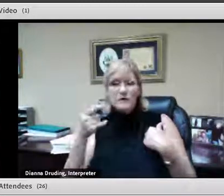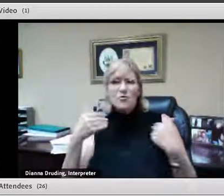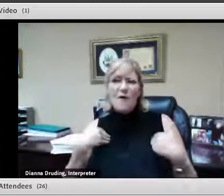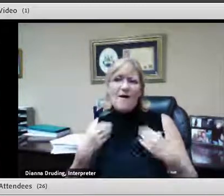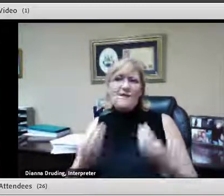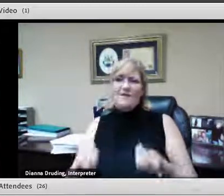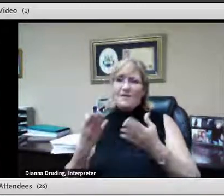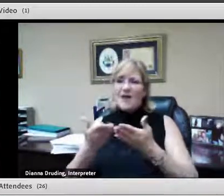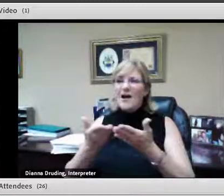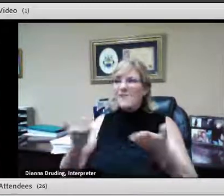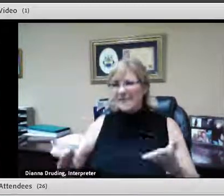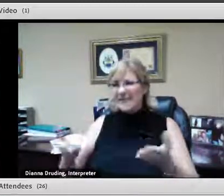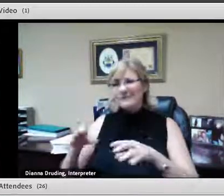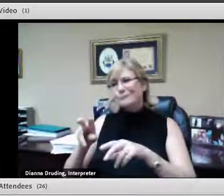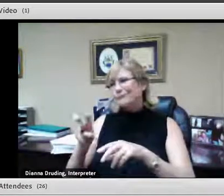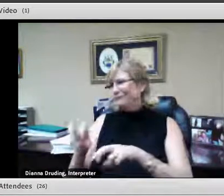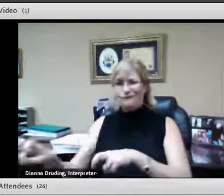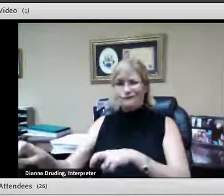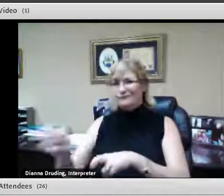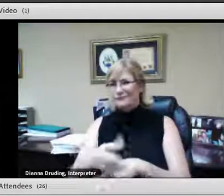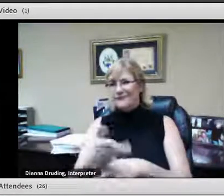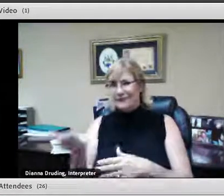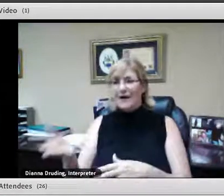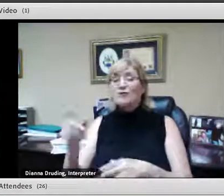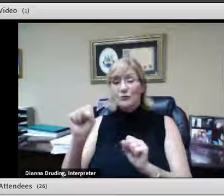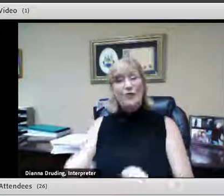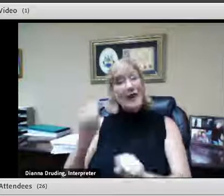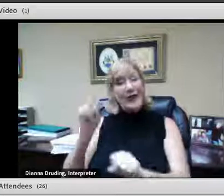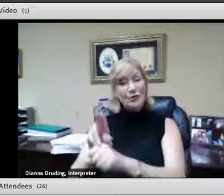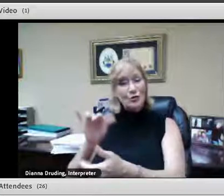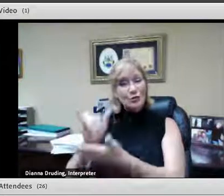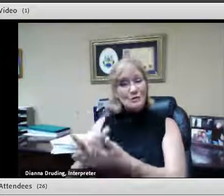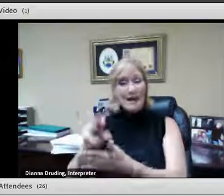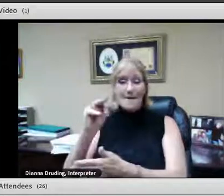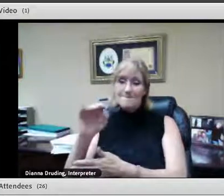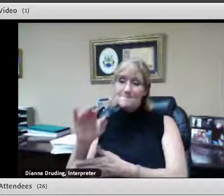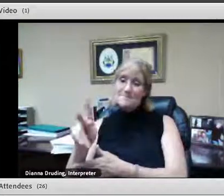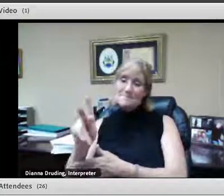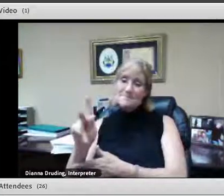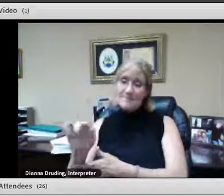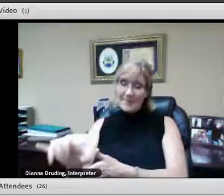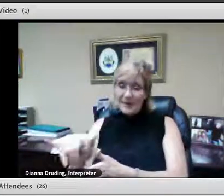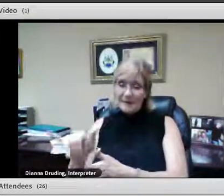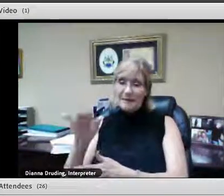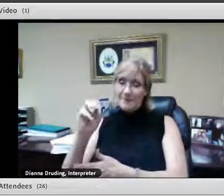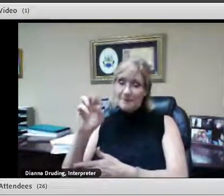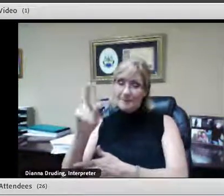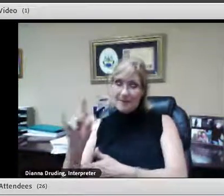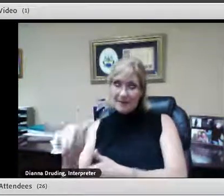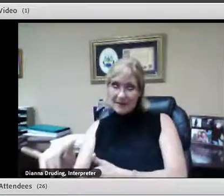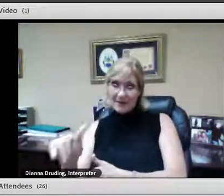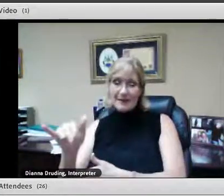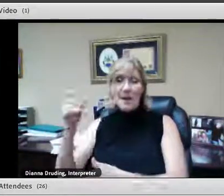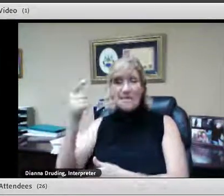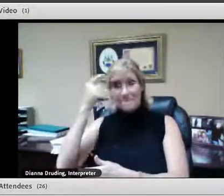here's a great way to use it. So, this combines Makey Makey, Ozobot, Minecraft, Tinkercad, Legos, Scratch, mBot, Ollie,